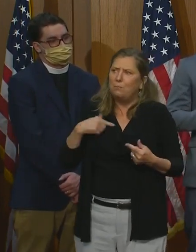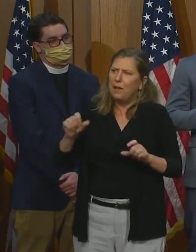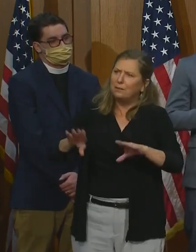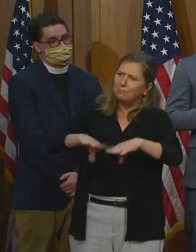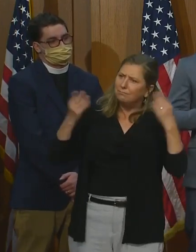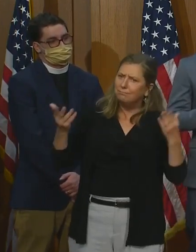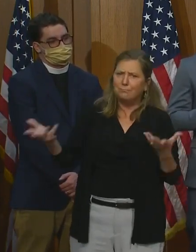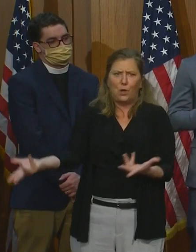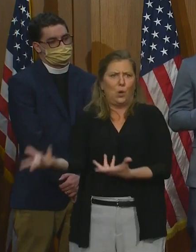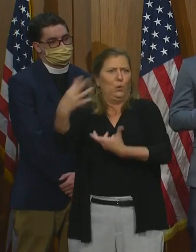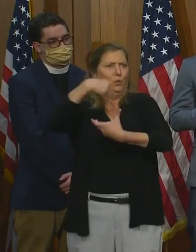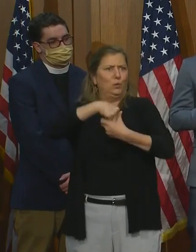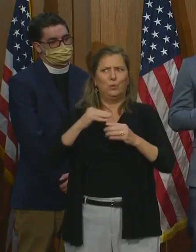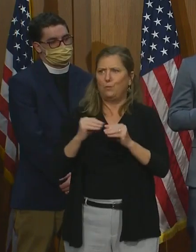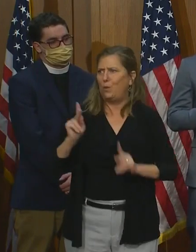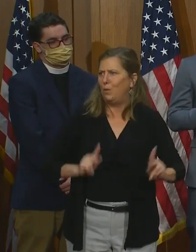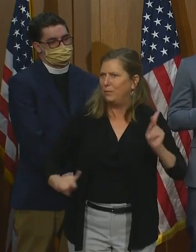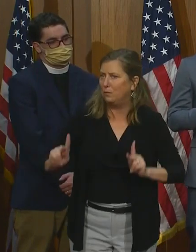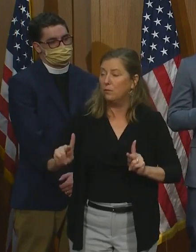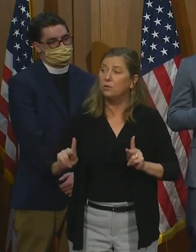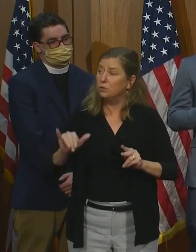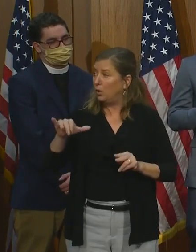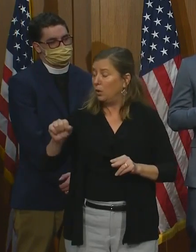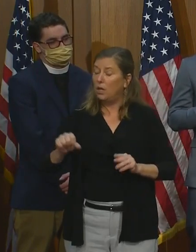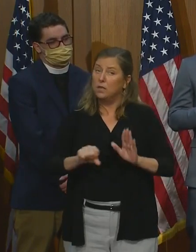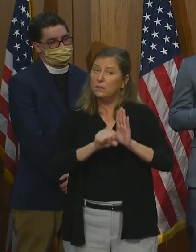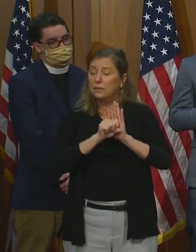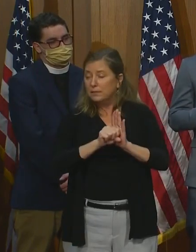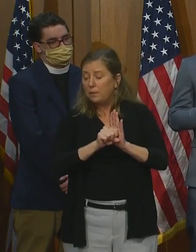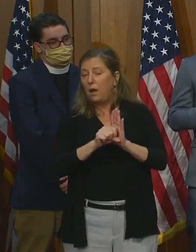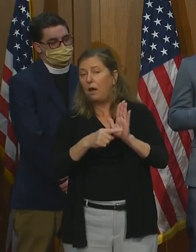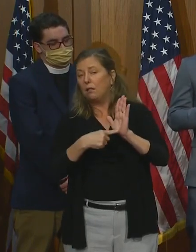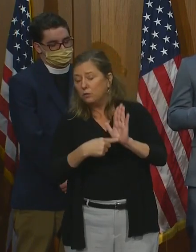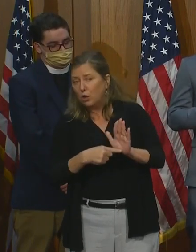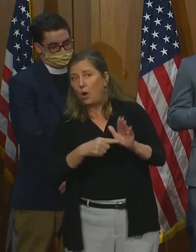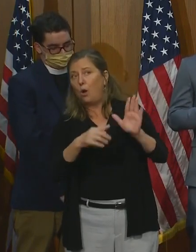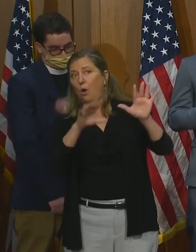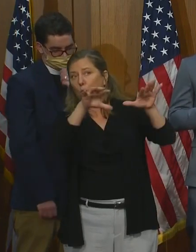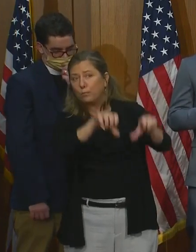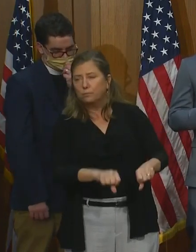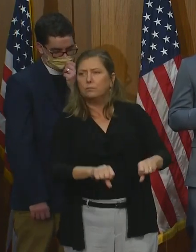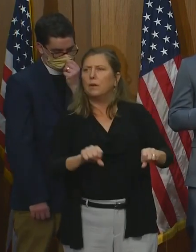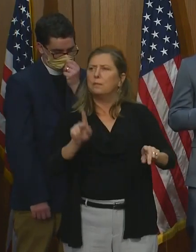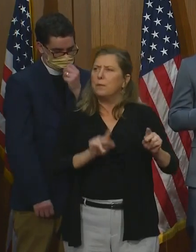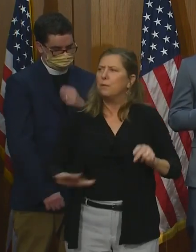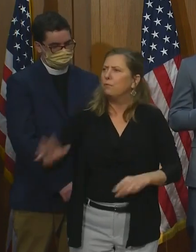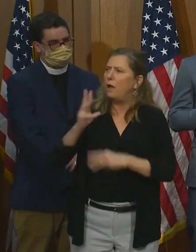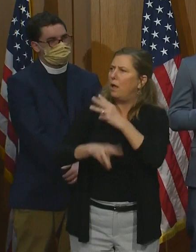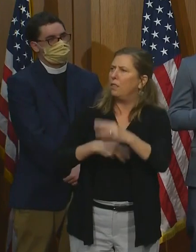PEOPLE TO VIRGINIA WHEN WE ARE AN INCLUSIVE IN VIRGINIA SO